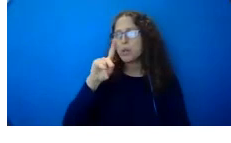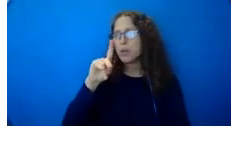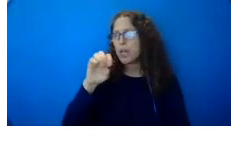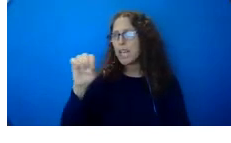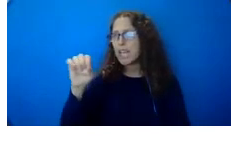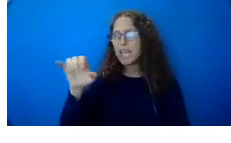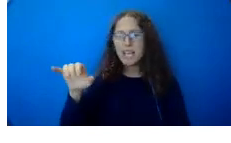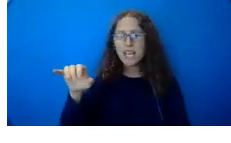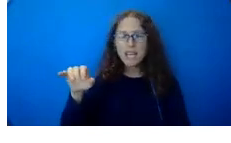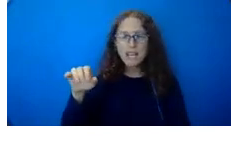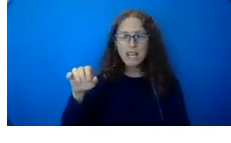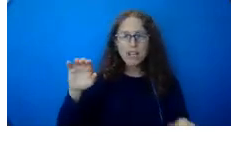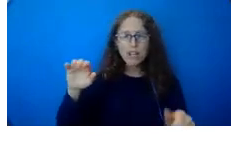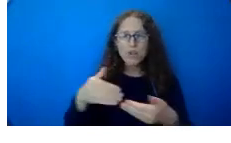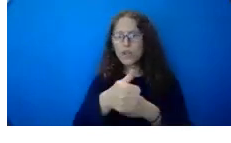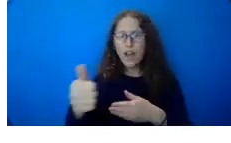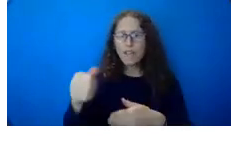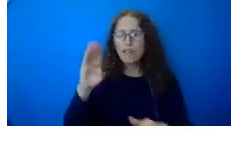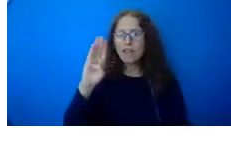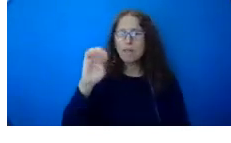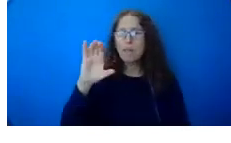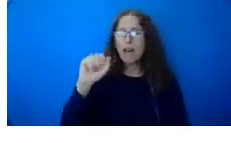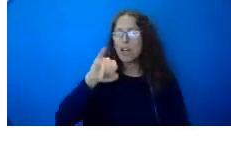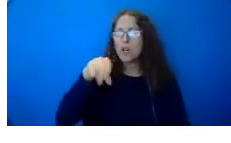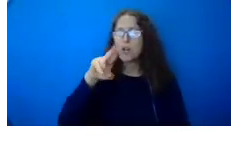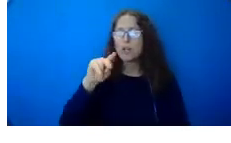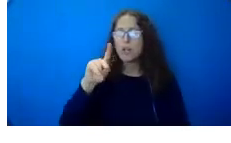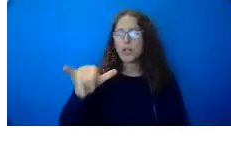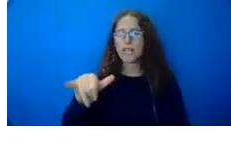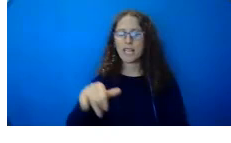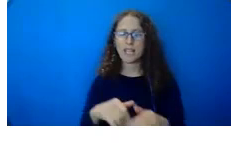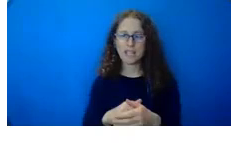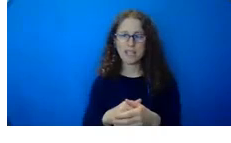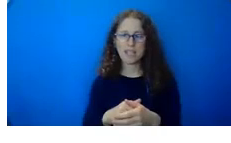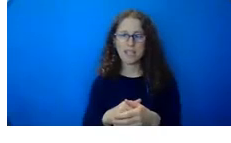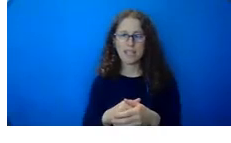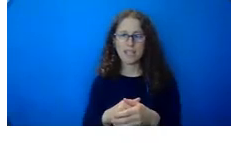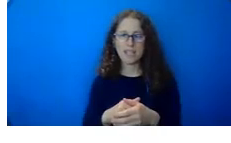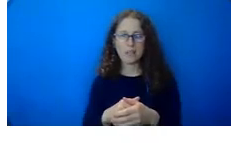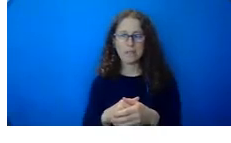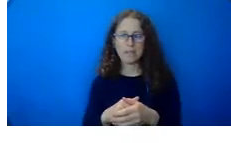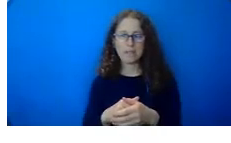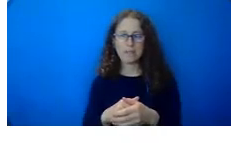I'LL RUN DOWN THE LIST OF ATTENDEES AND OFFER YOU A MOMENT TO INTRODUCE YOURSELVES . I'M TOO GO DOWN THE NAMES ALPHABETICALLY IN THE ZOOM ATTENDEES LIST STARTING WITH